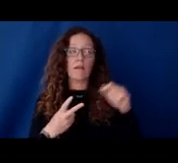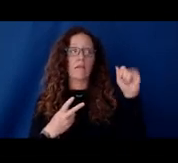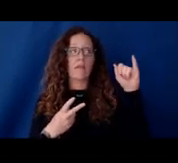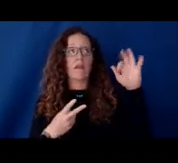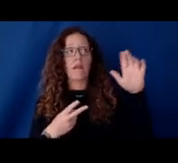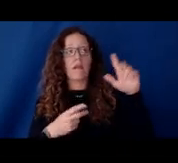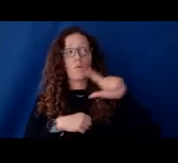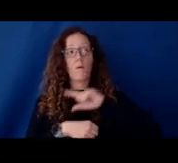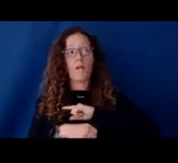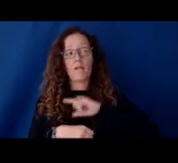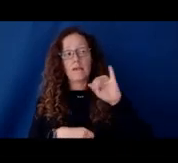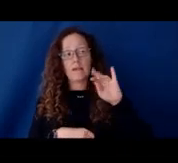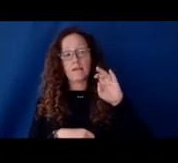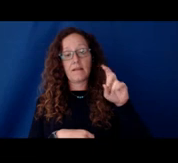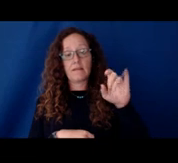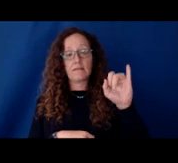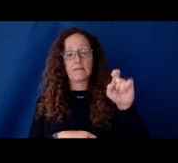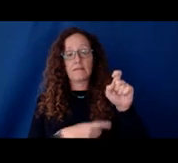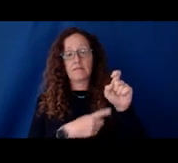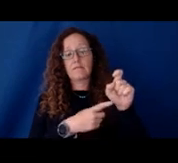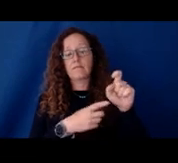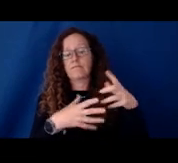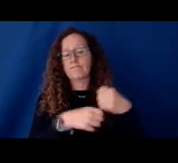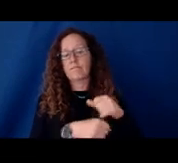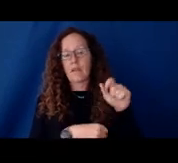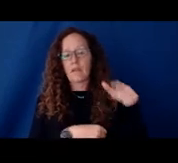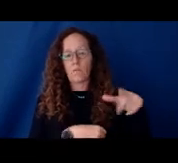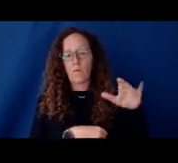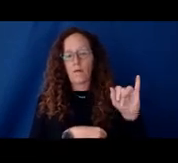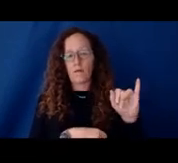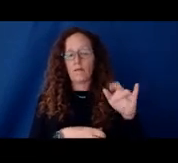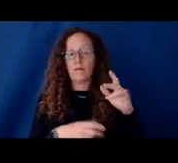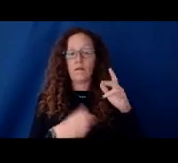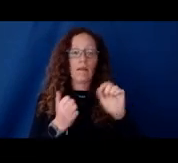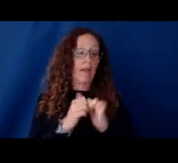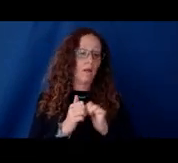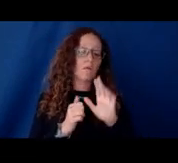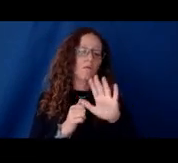and AQI level, prevention messages will be displayed on the dashboard, and these messages